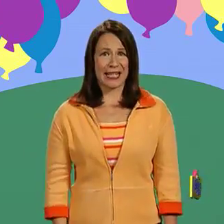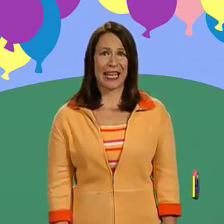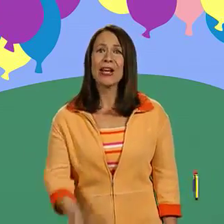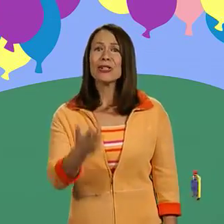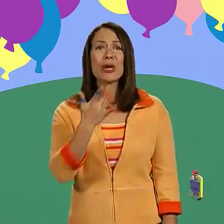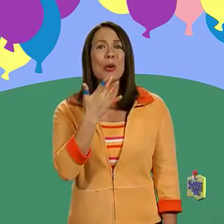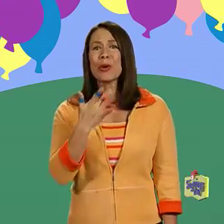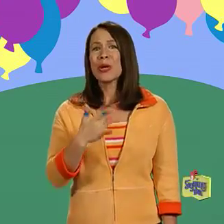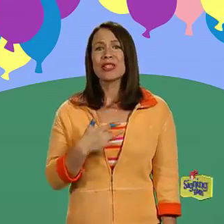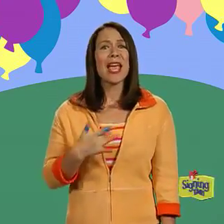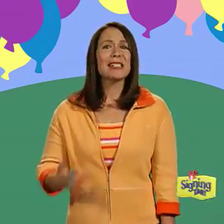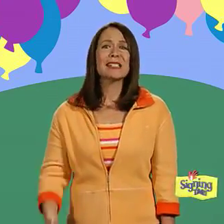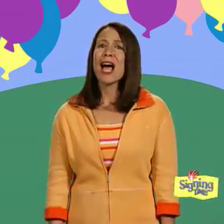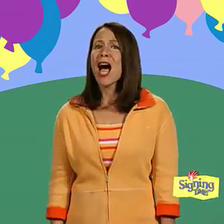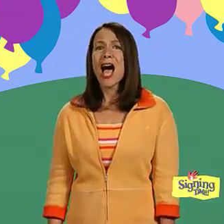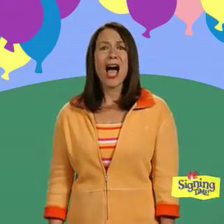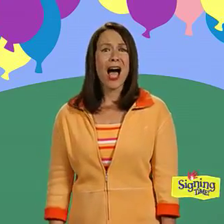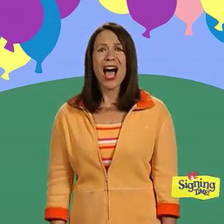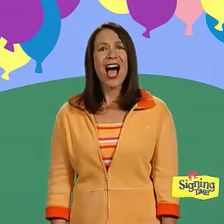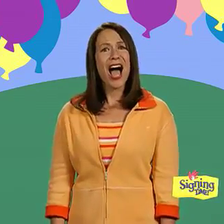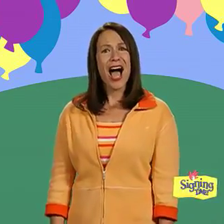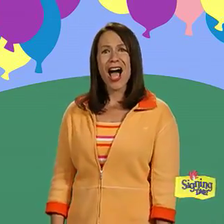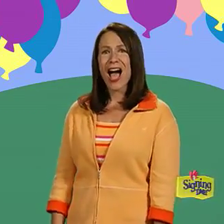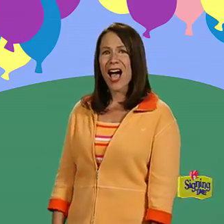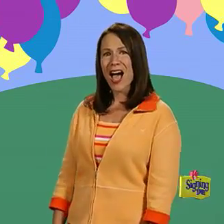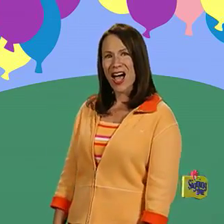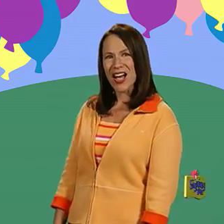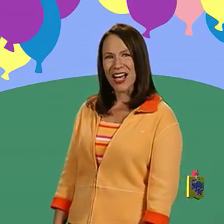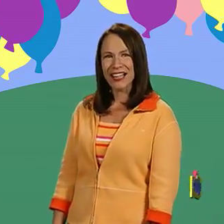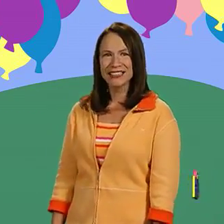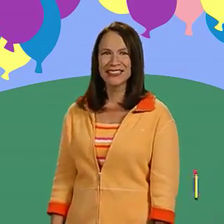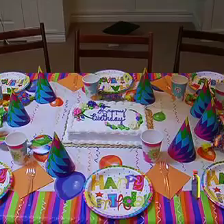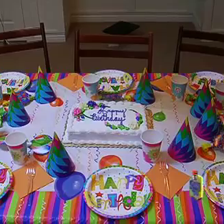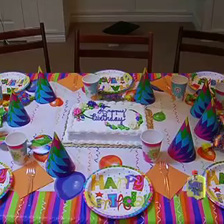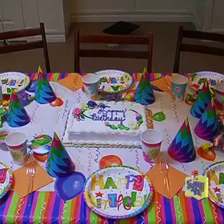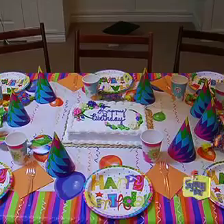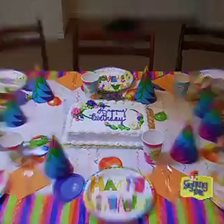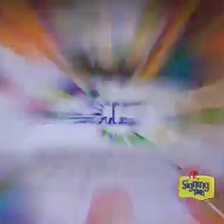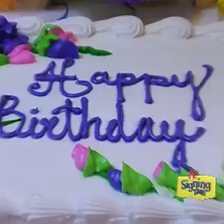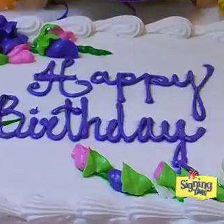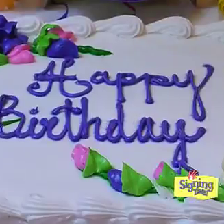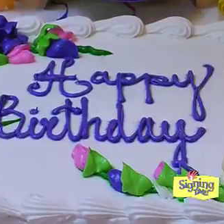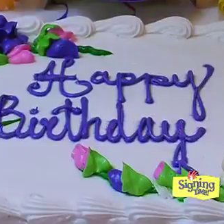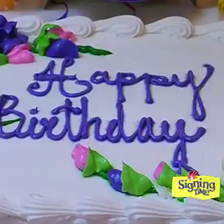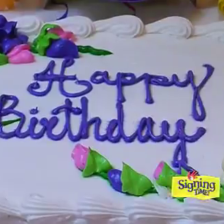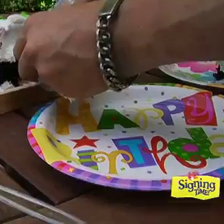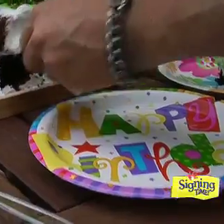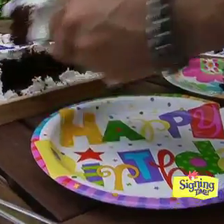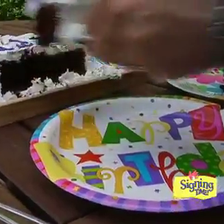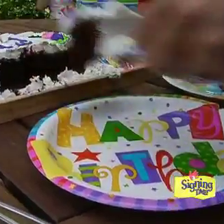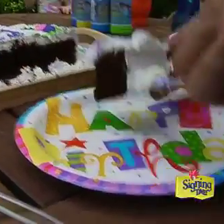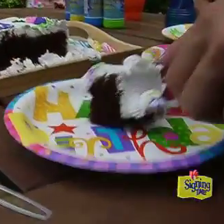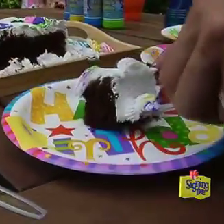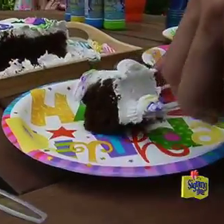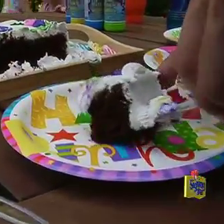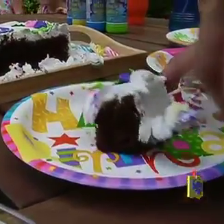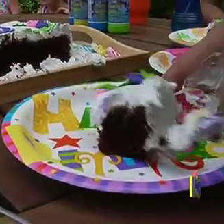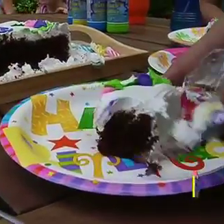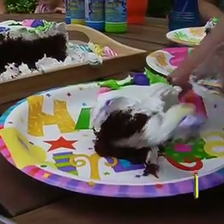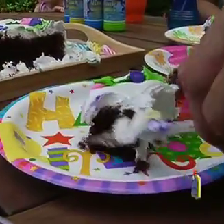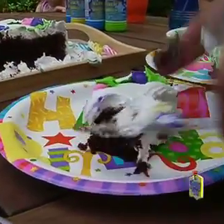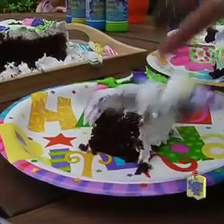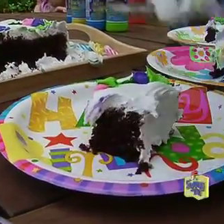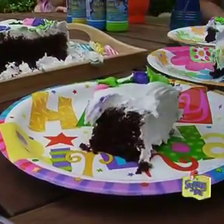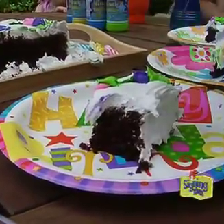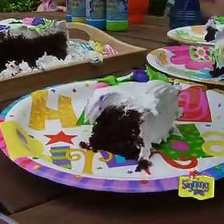And here’s your birthday song: Today is a special day